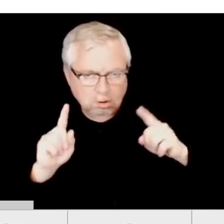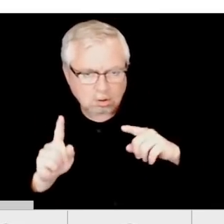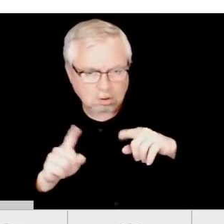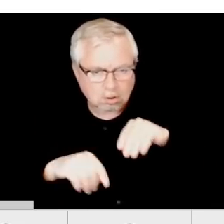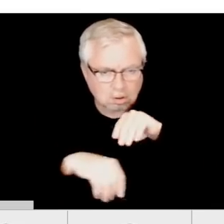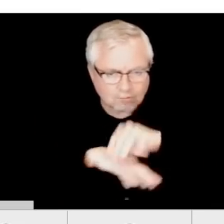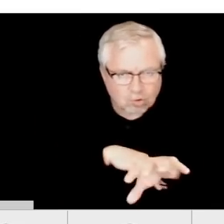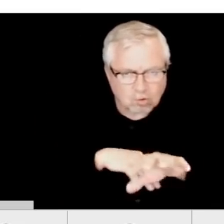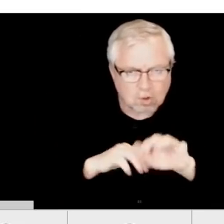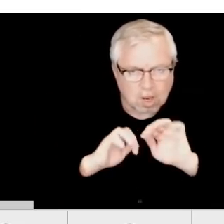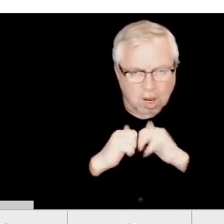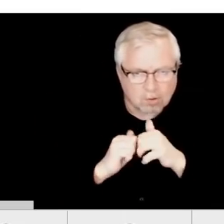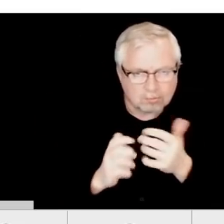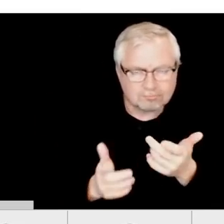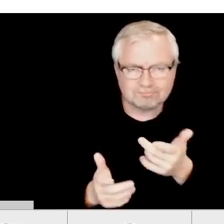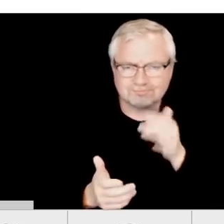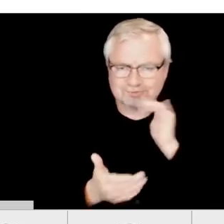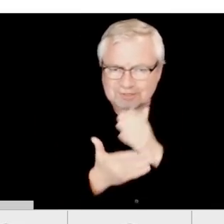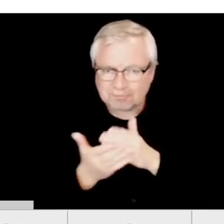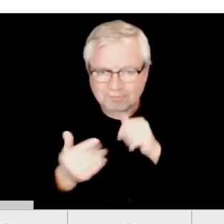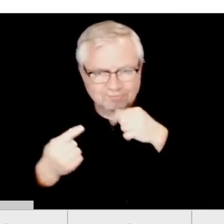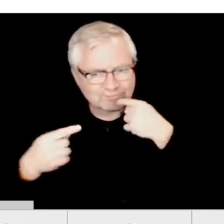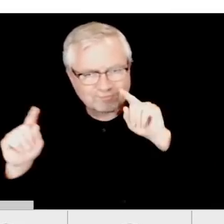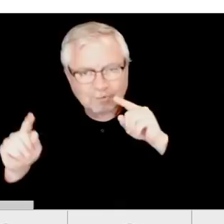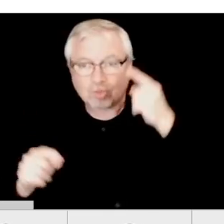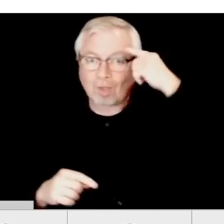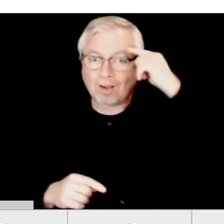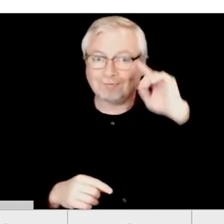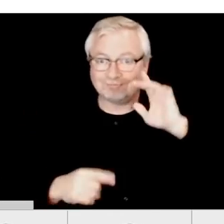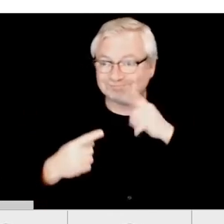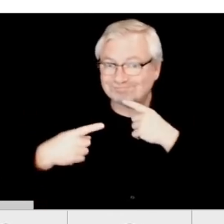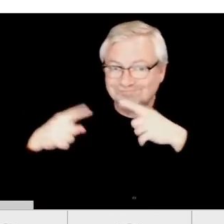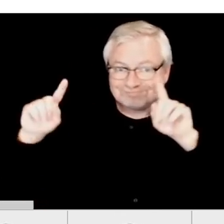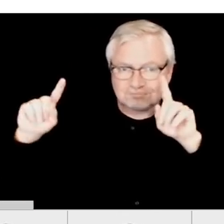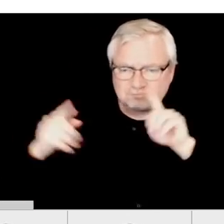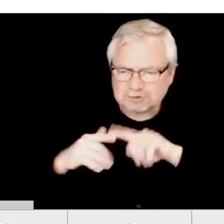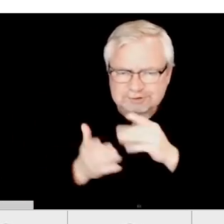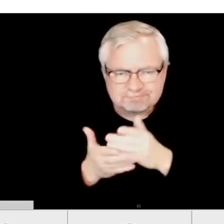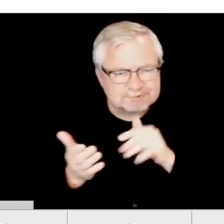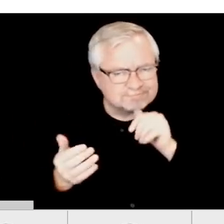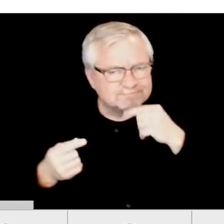effective as we assumed, so we are building those into the model to